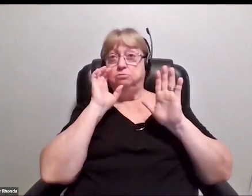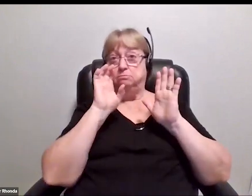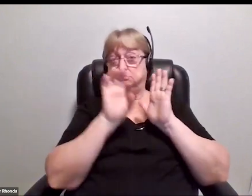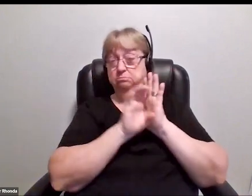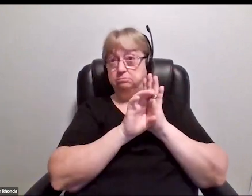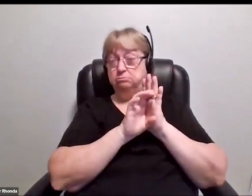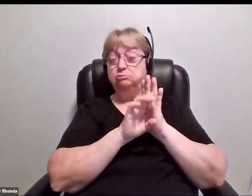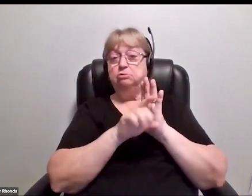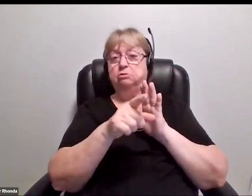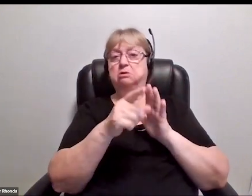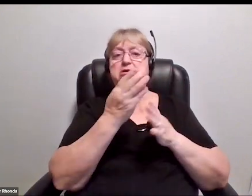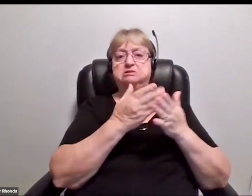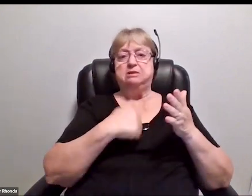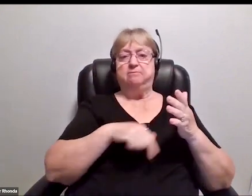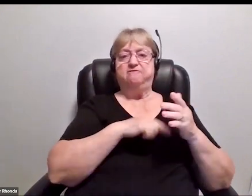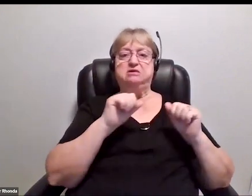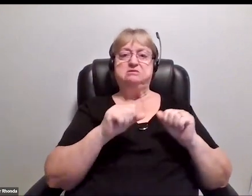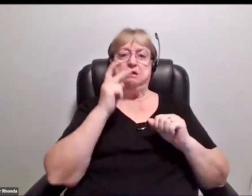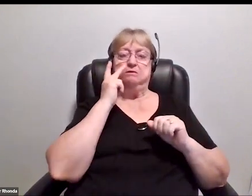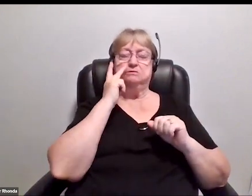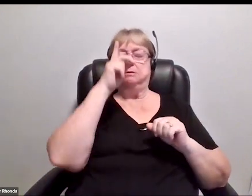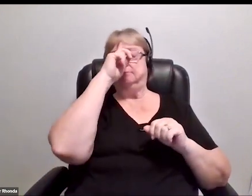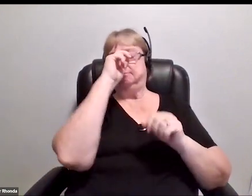that some of us can imagine.